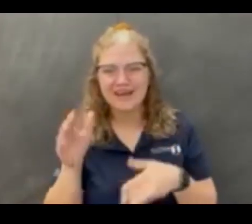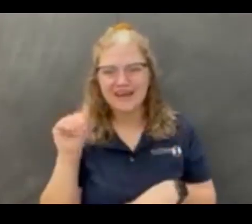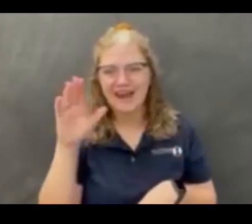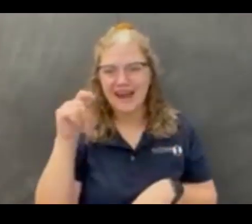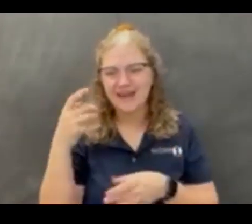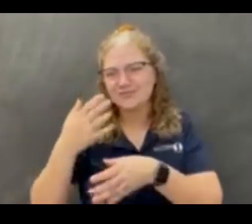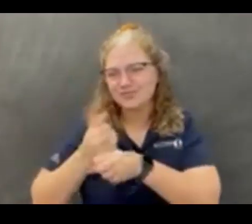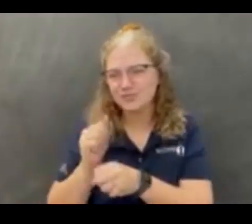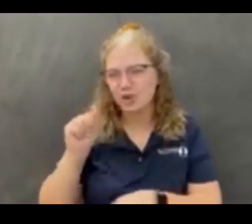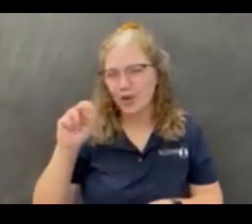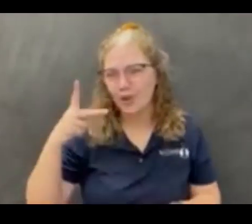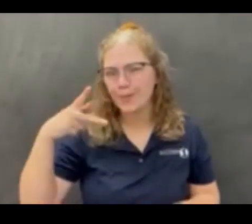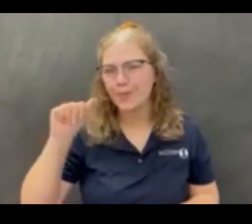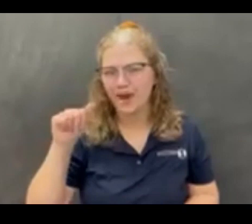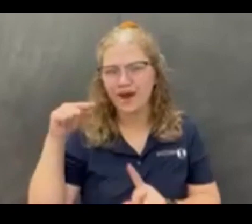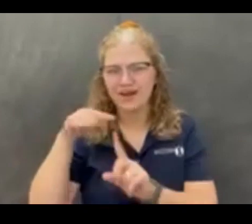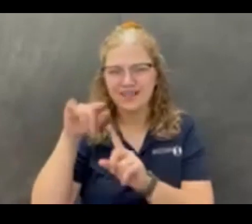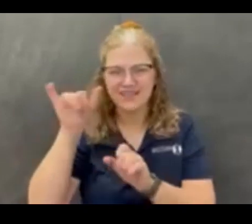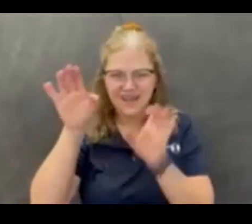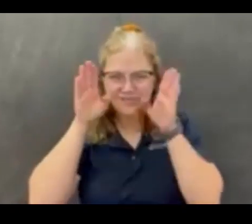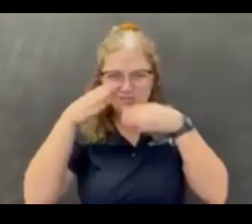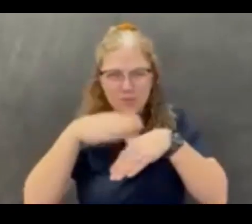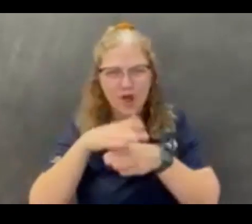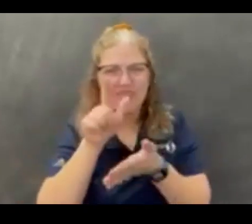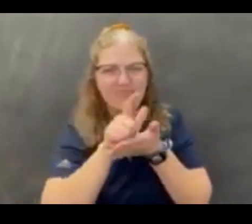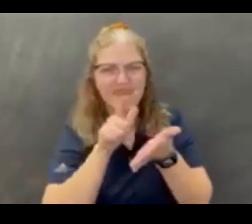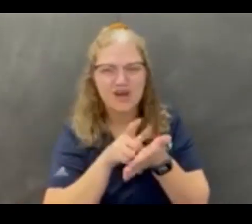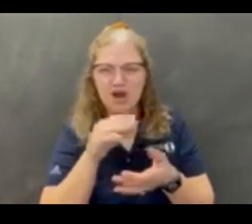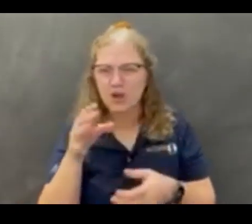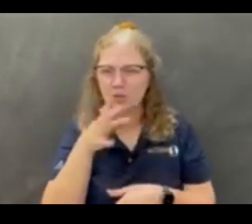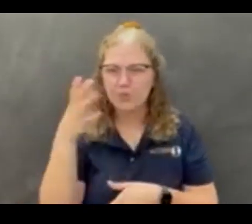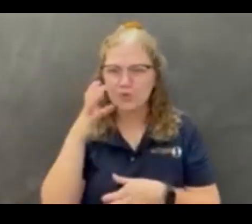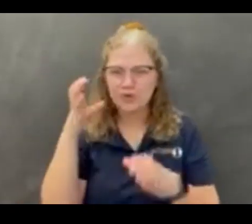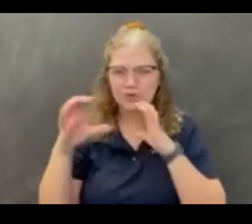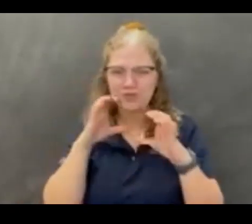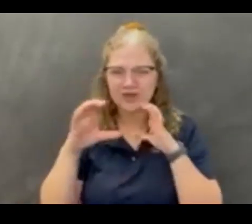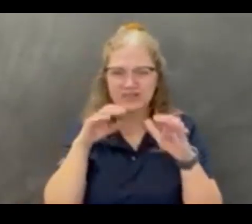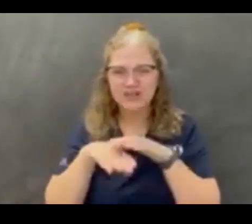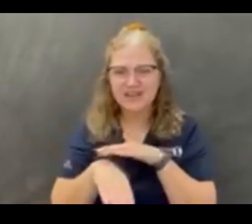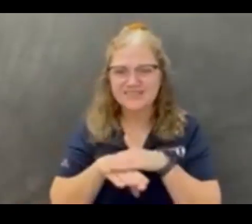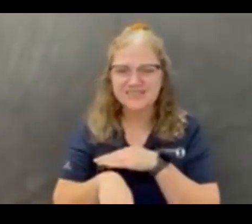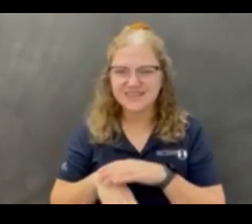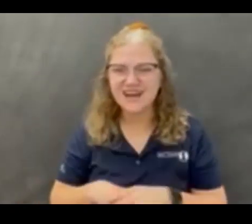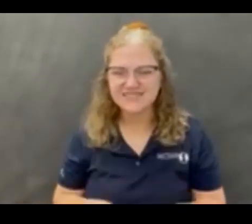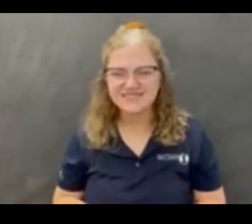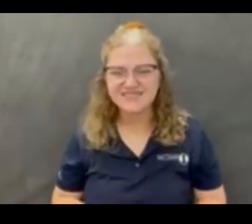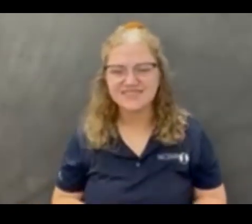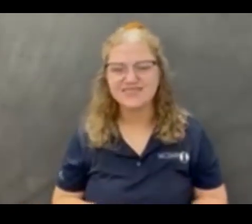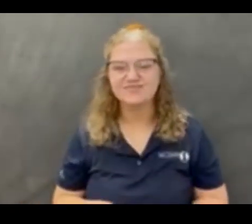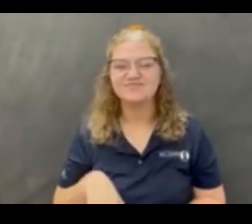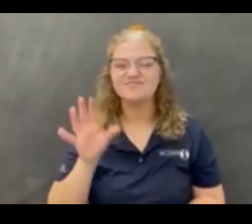Rescue Plan Act ARPA for short. So we created Legal and Rural Communication